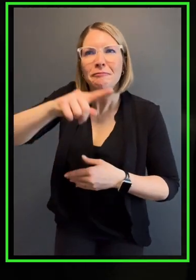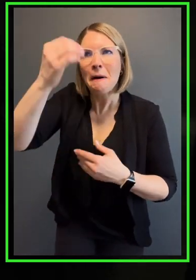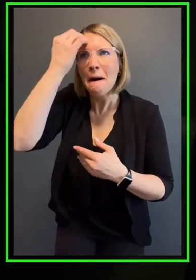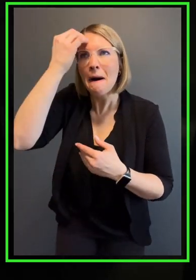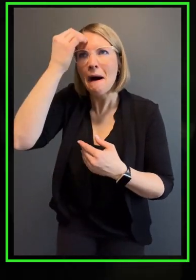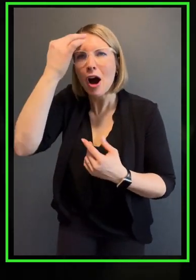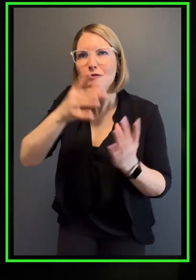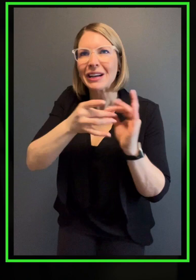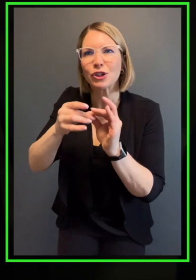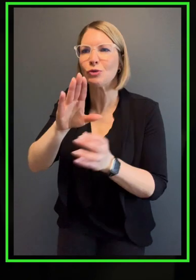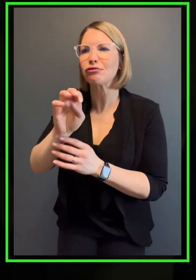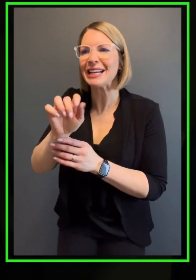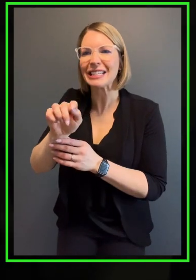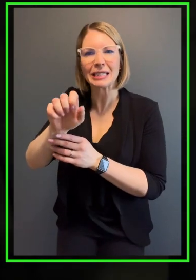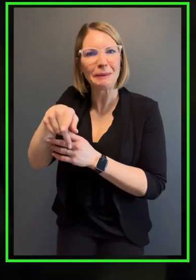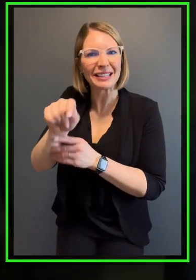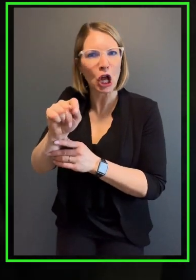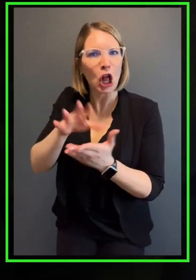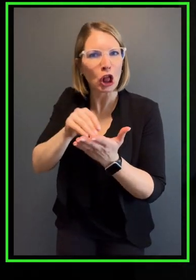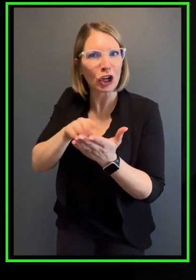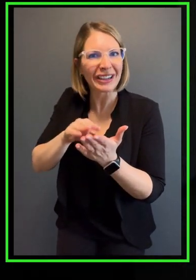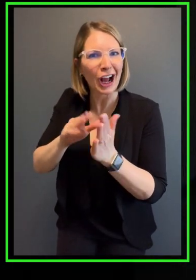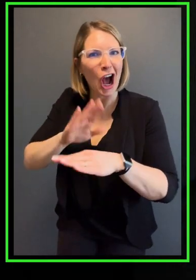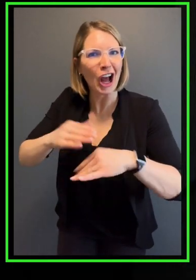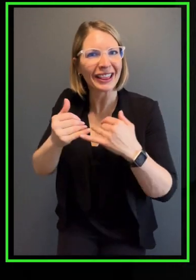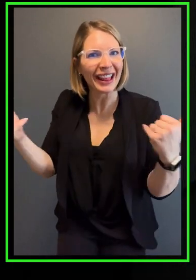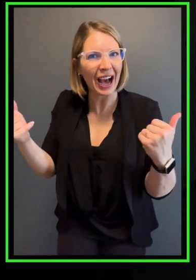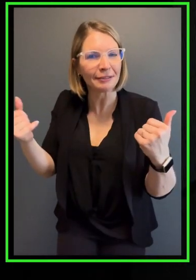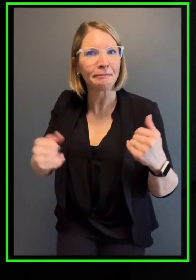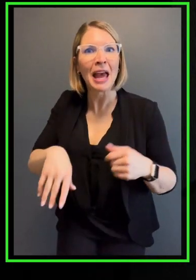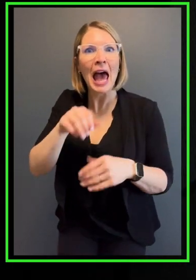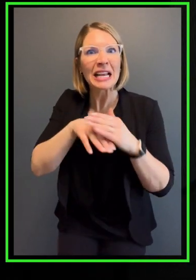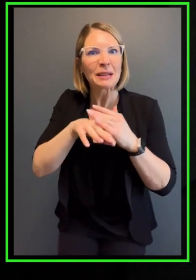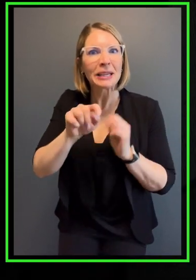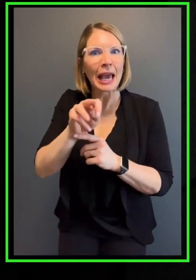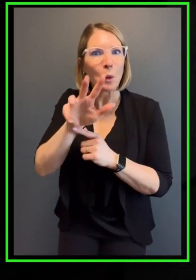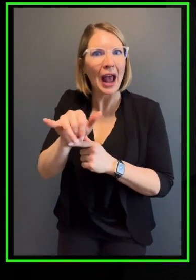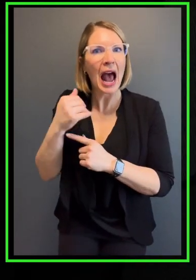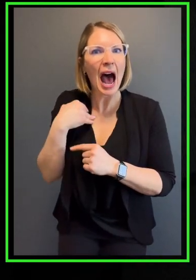practice in your D2L Brightspace learning environment. The Accessibility Gateway leads you to multiple spaces.